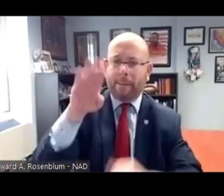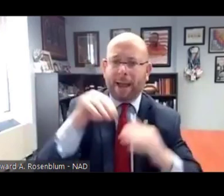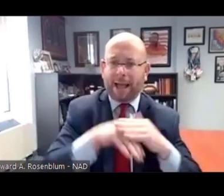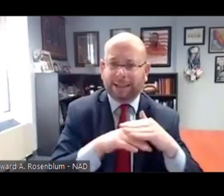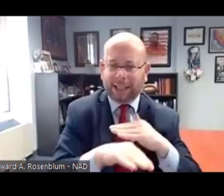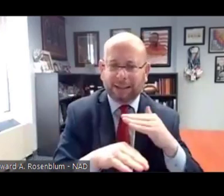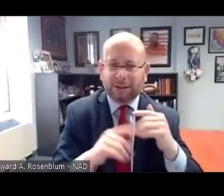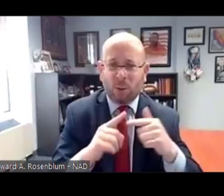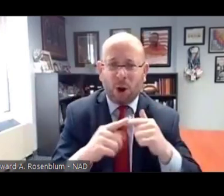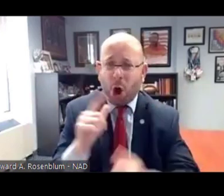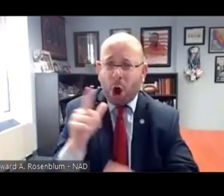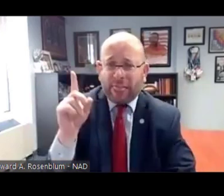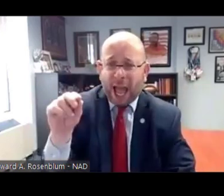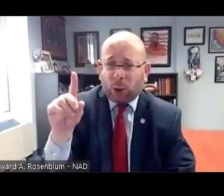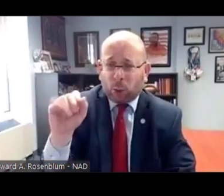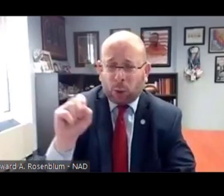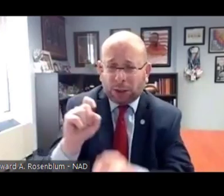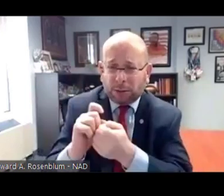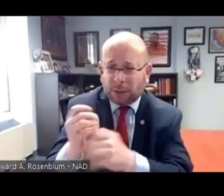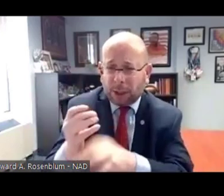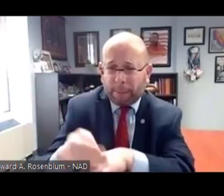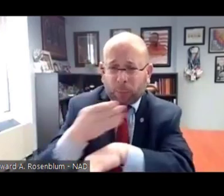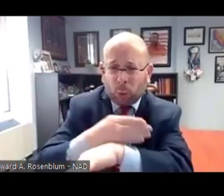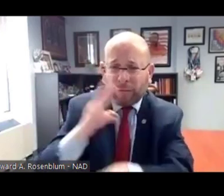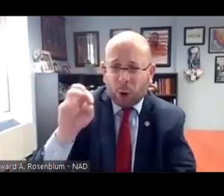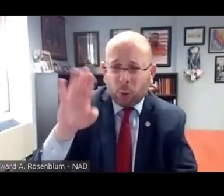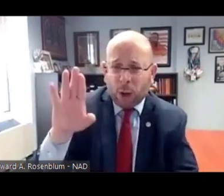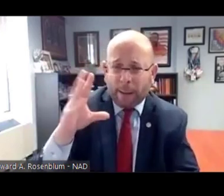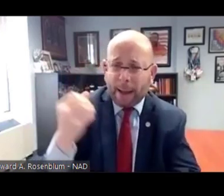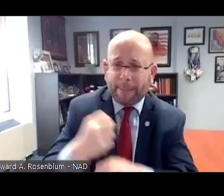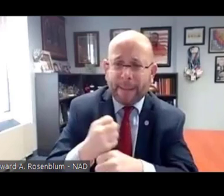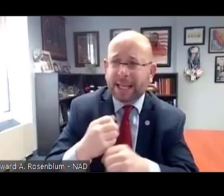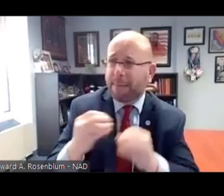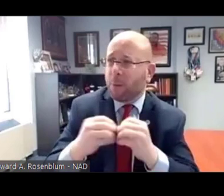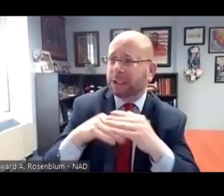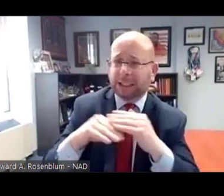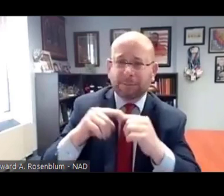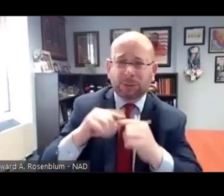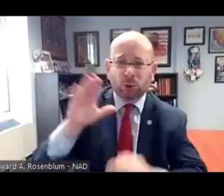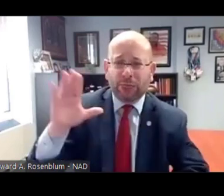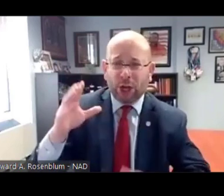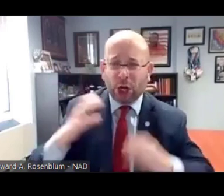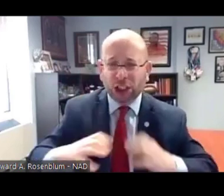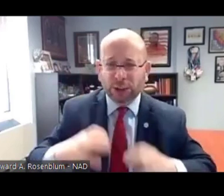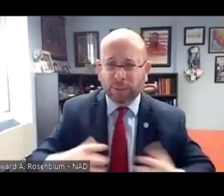when all they had to do was fix a website so that their customers could use it.